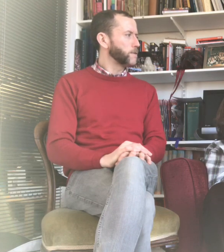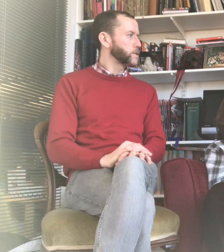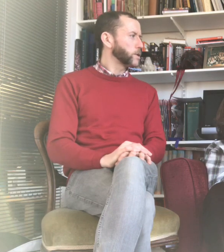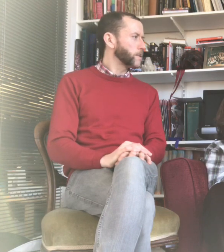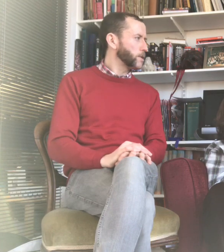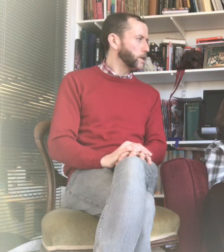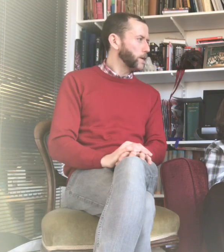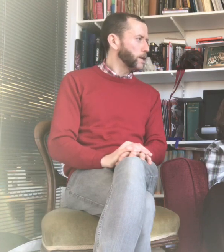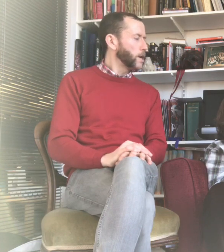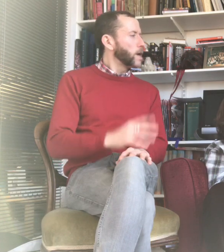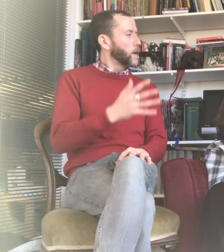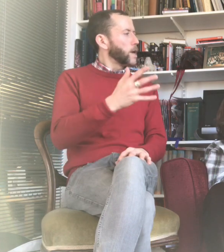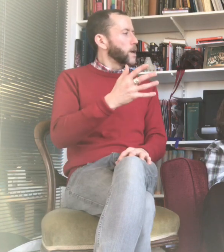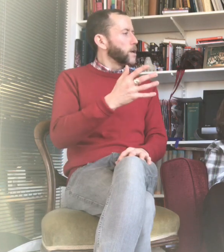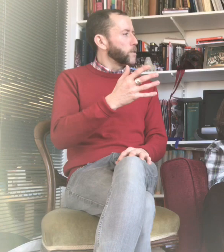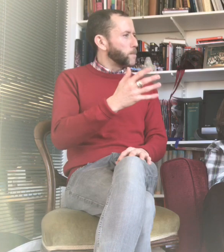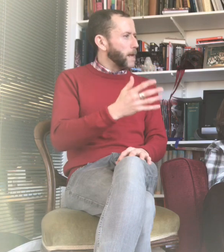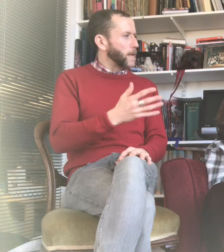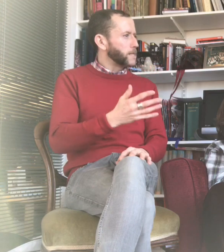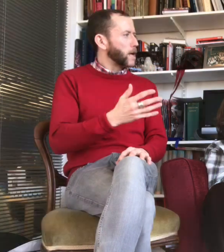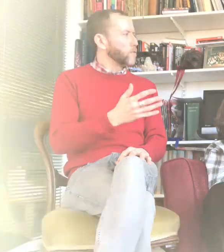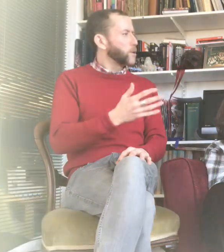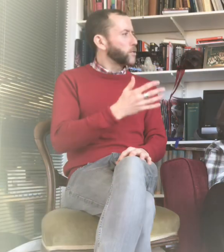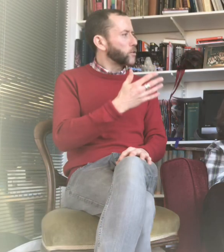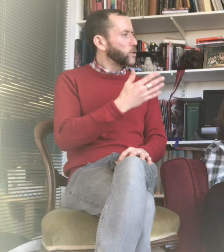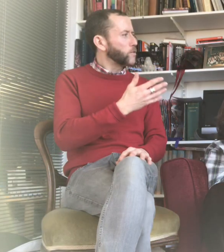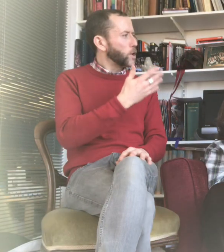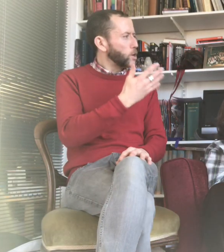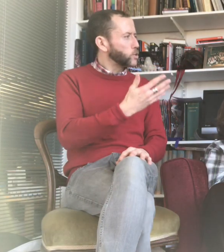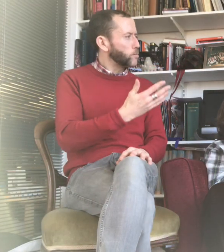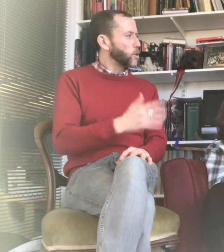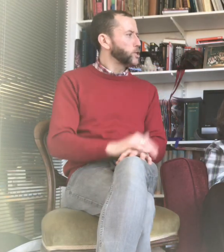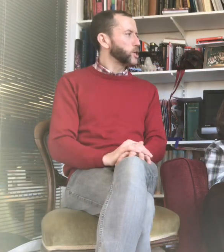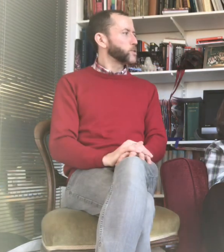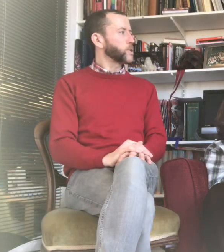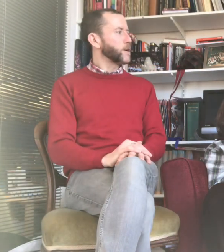...obviously you've talked about the play itself... but through the rehearsal process, were there